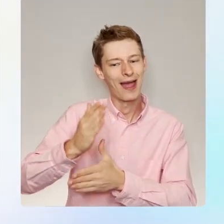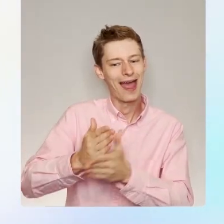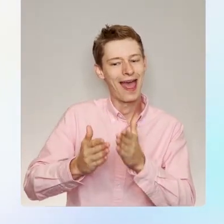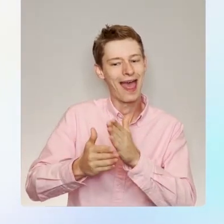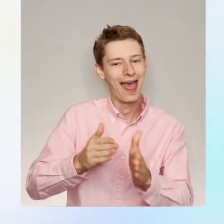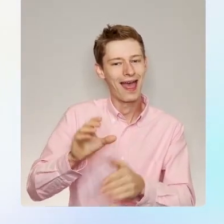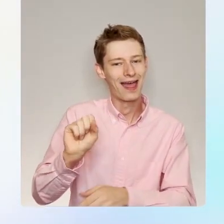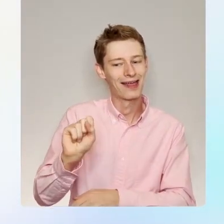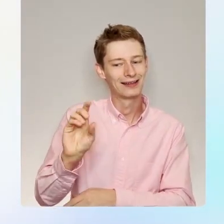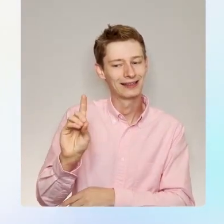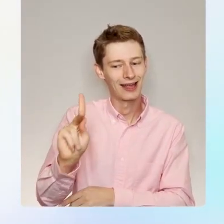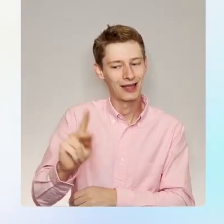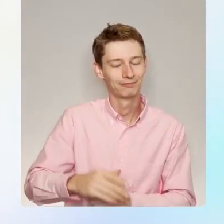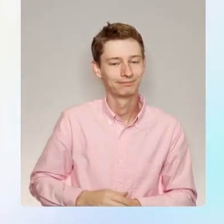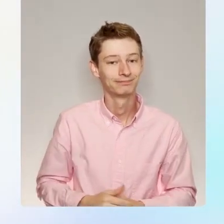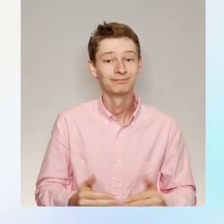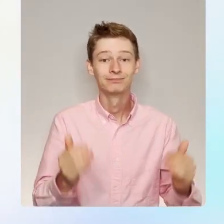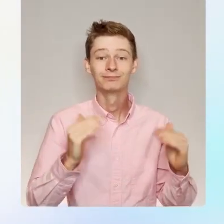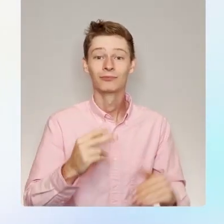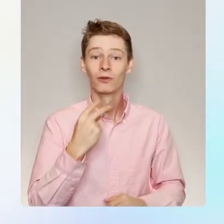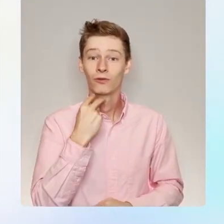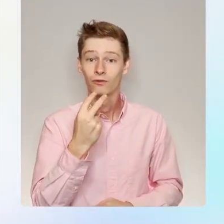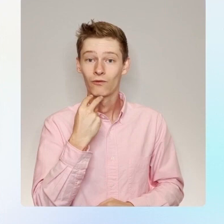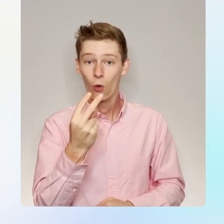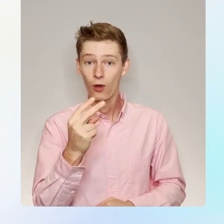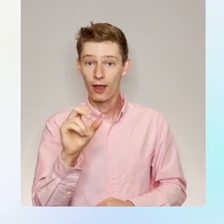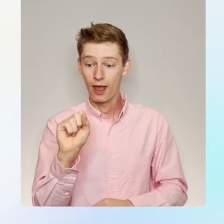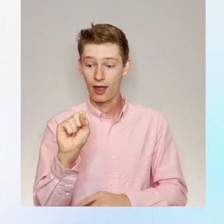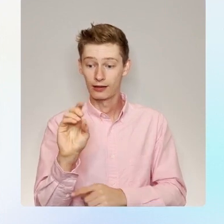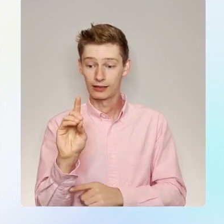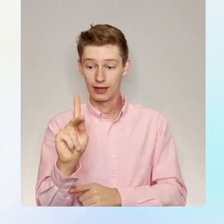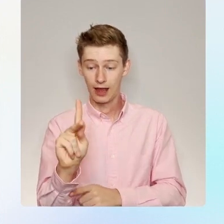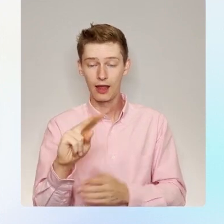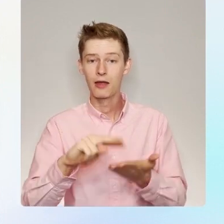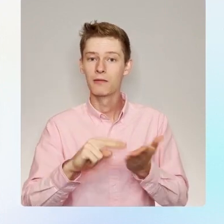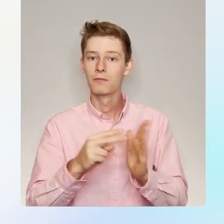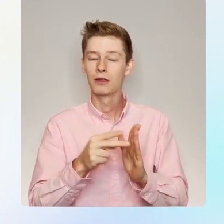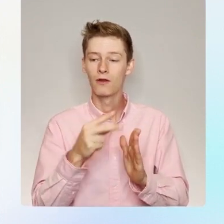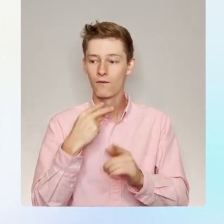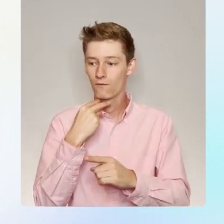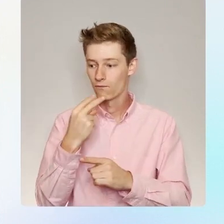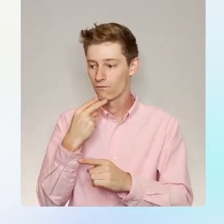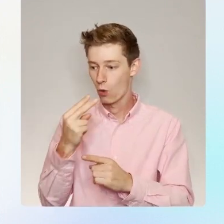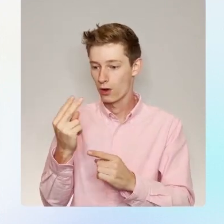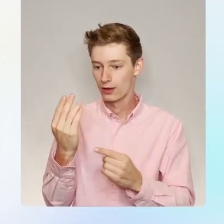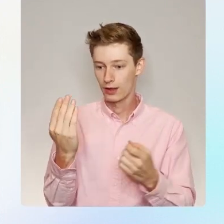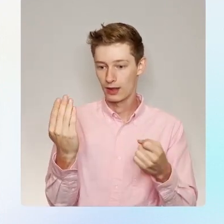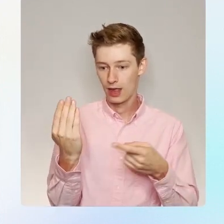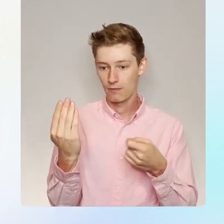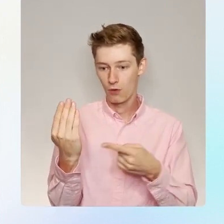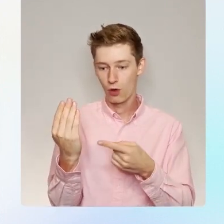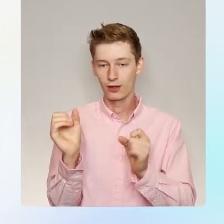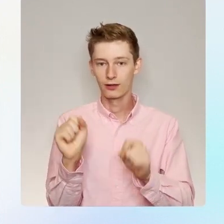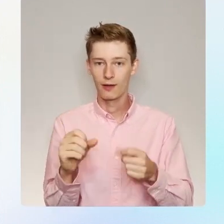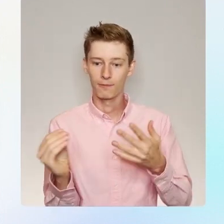Our voice capabilities allow developers to integrate voice input into games and apps